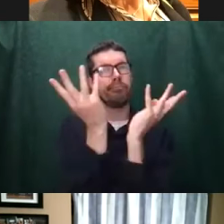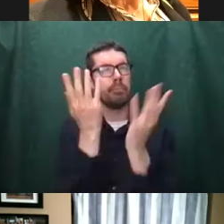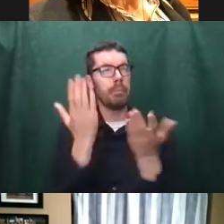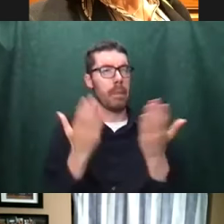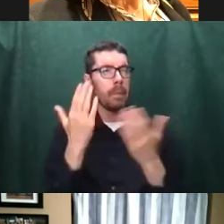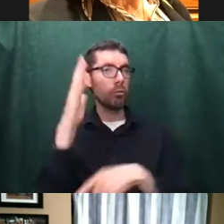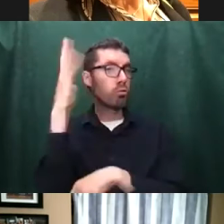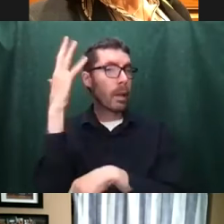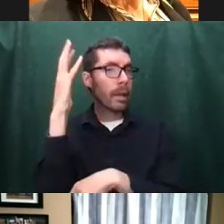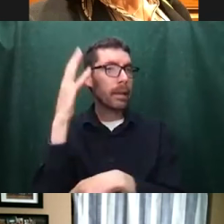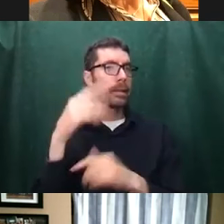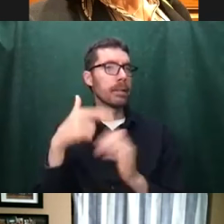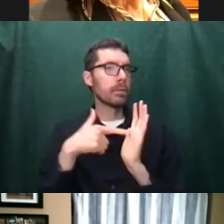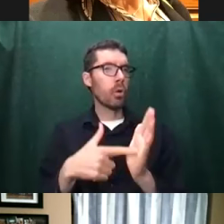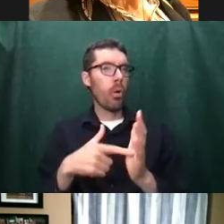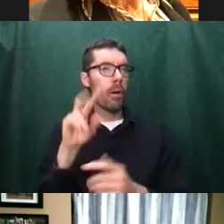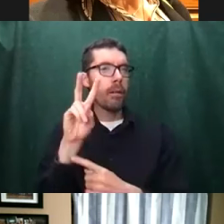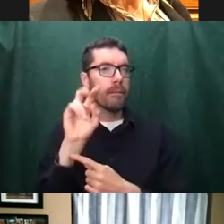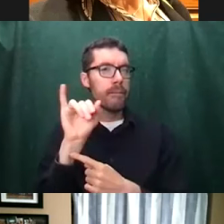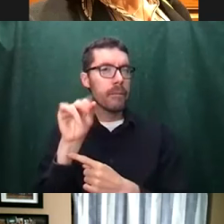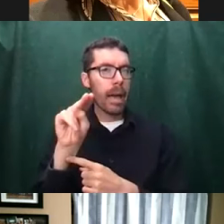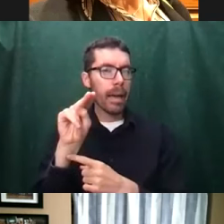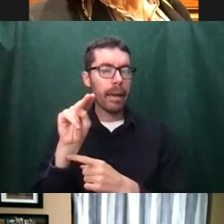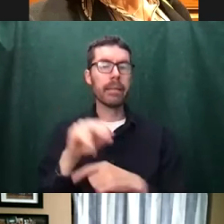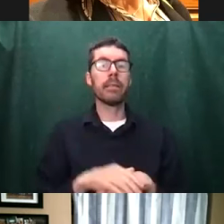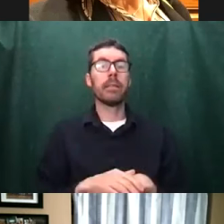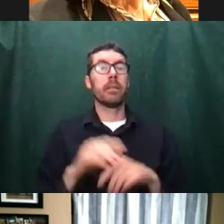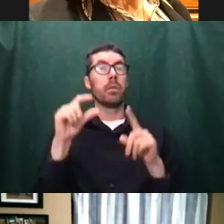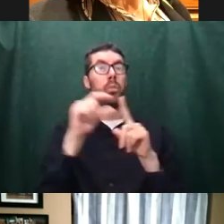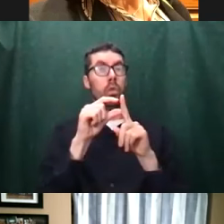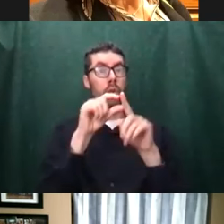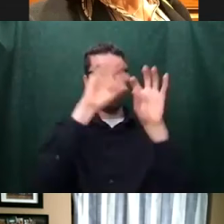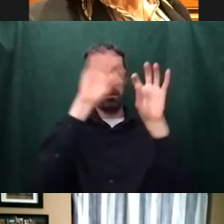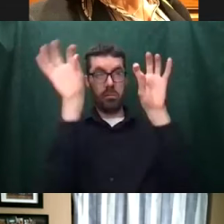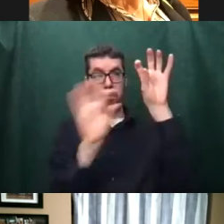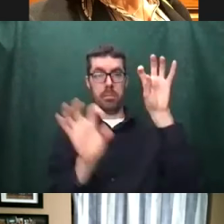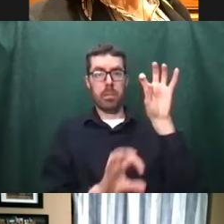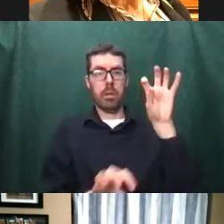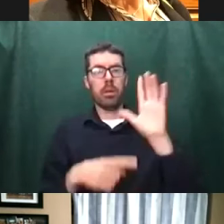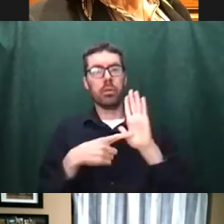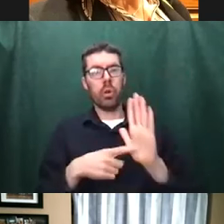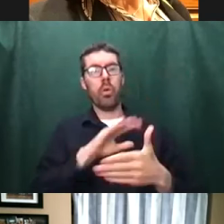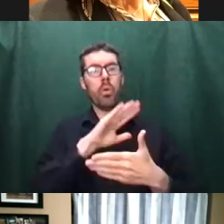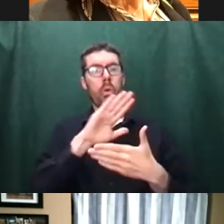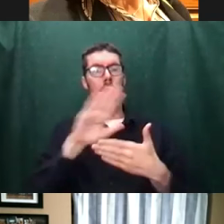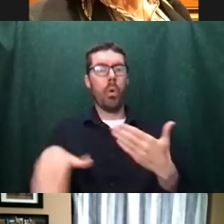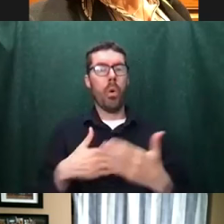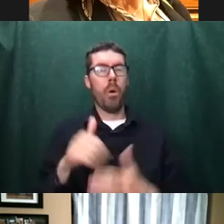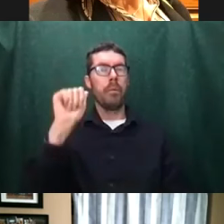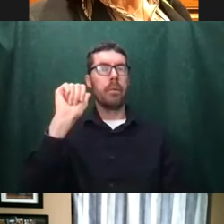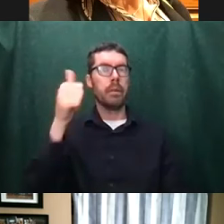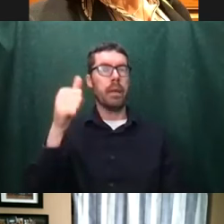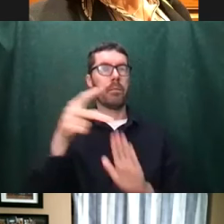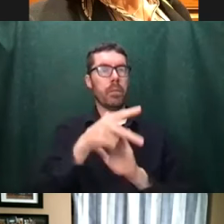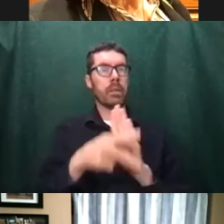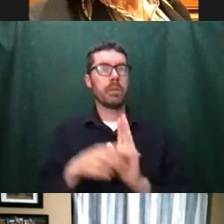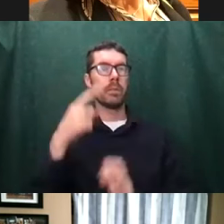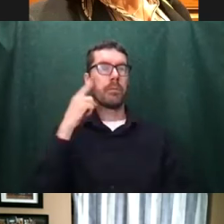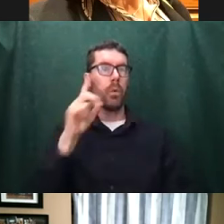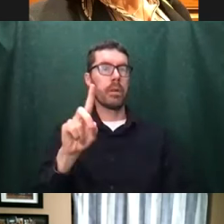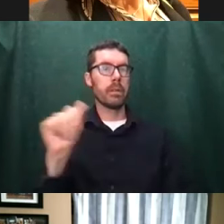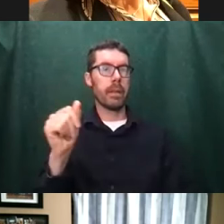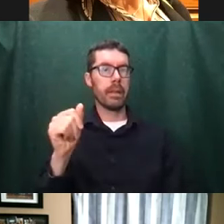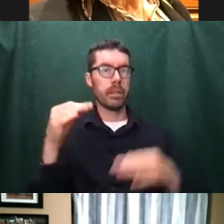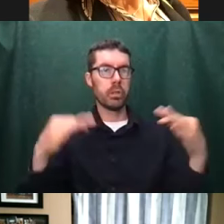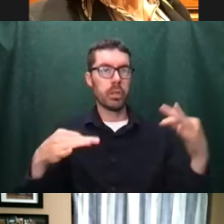word cloud is, um, all of the, uh, ten principles of disability justice in a variety of fonts,